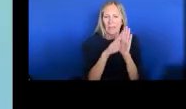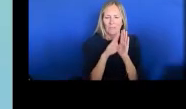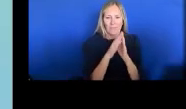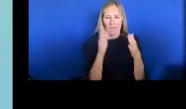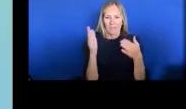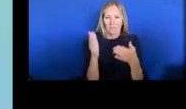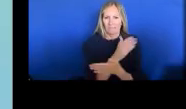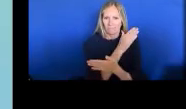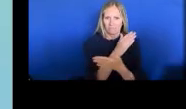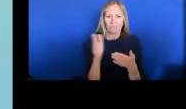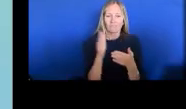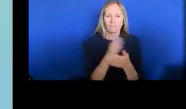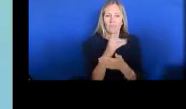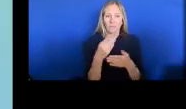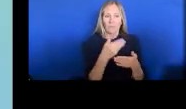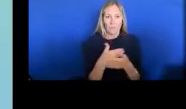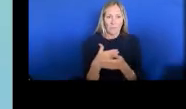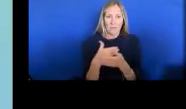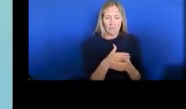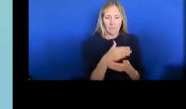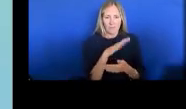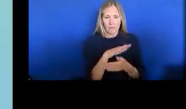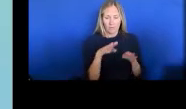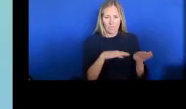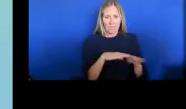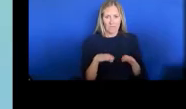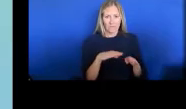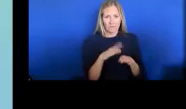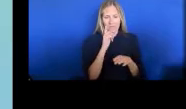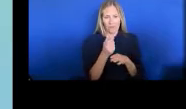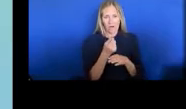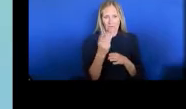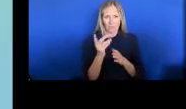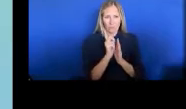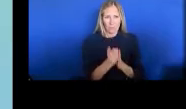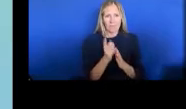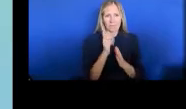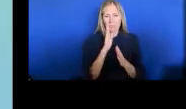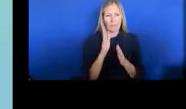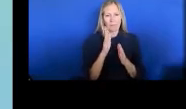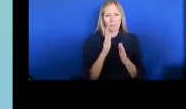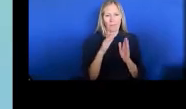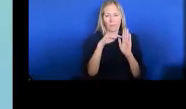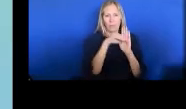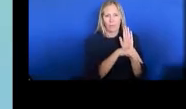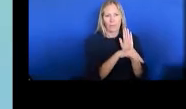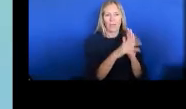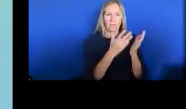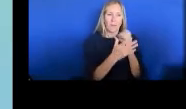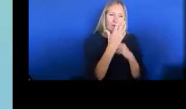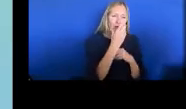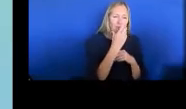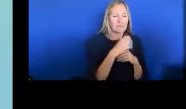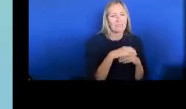behavior momentarily just falls apart. They may regress, act fussy, lose sleep, or become clingy, and the child may